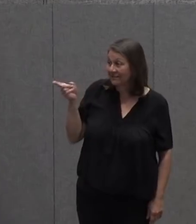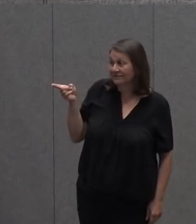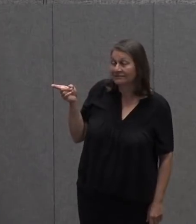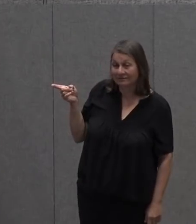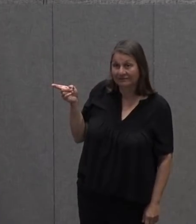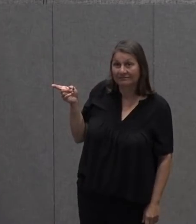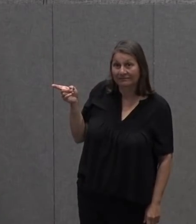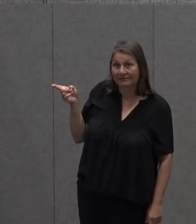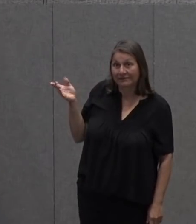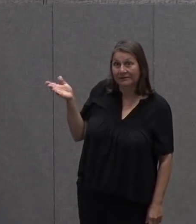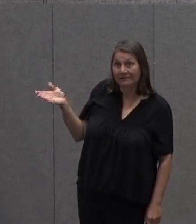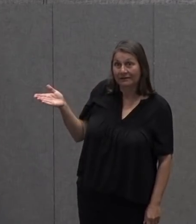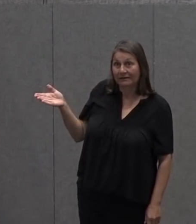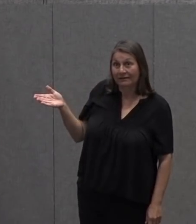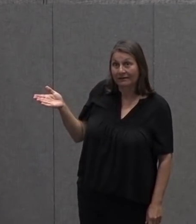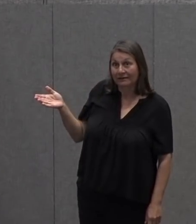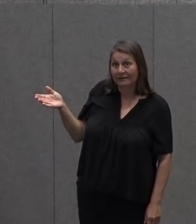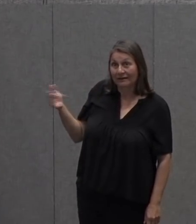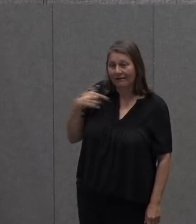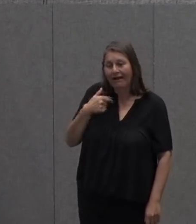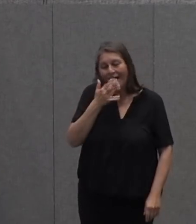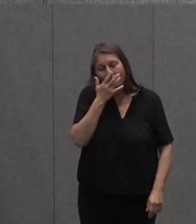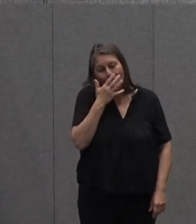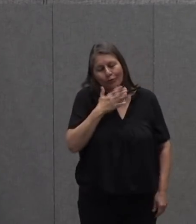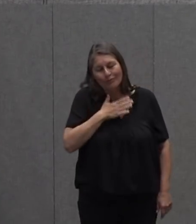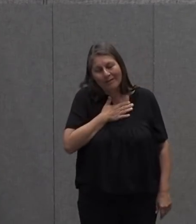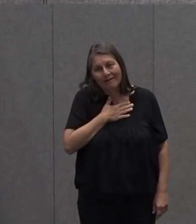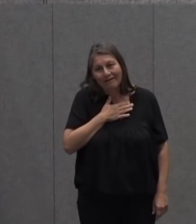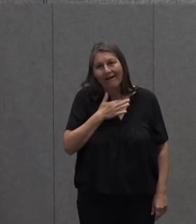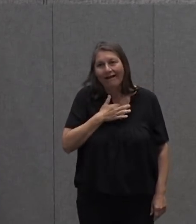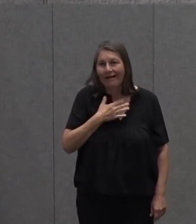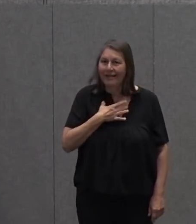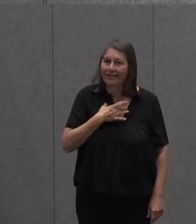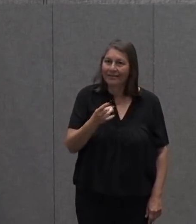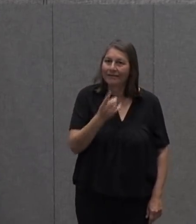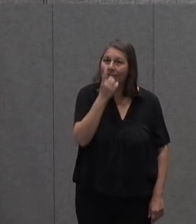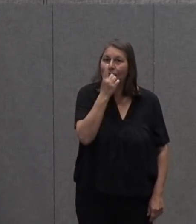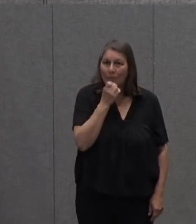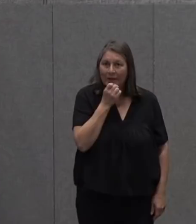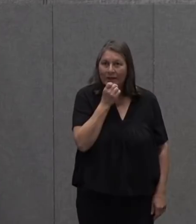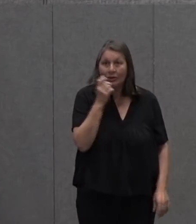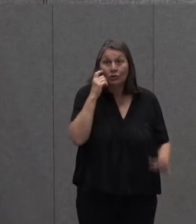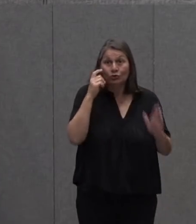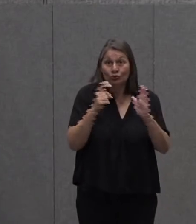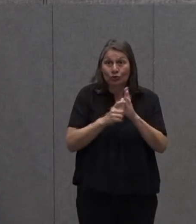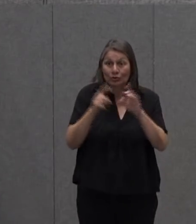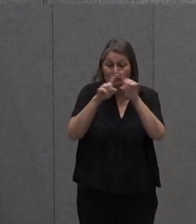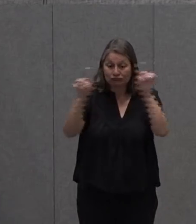I colored mine red. I like the color red. You can't see it, but the one we used up,